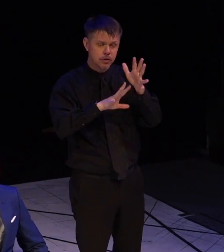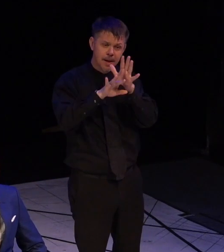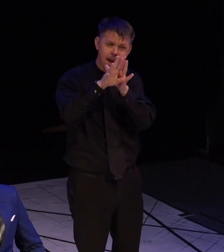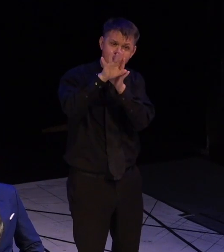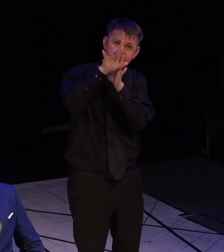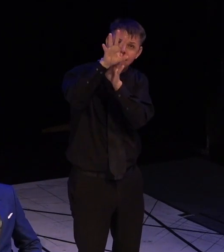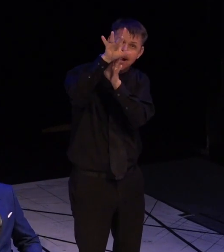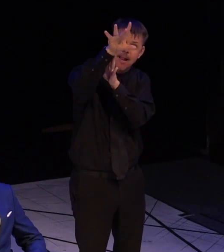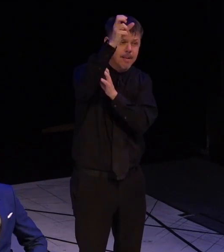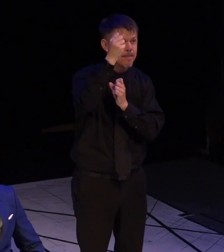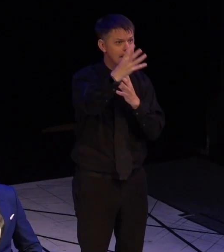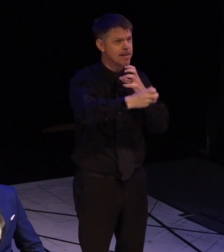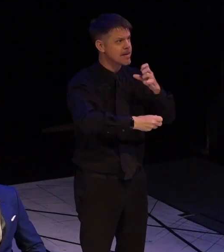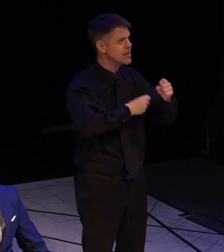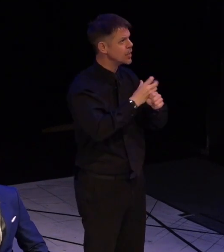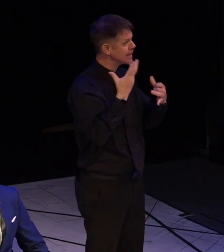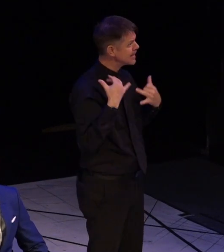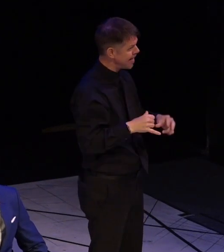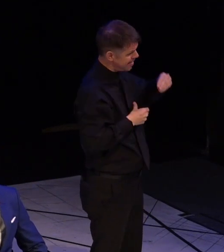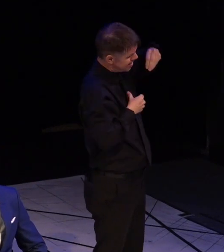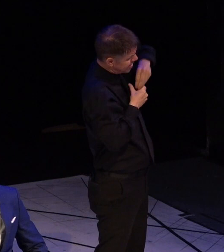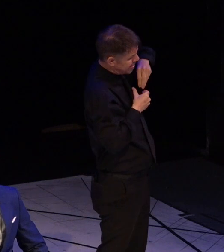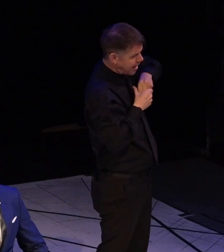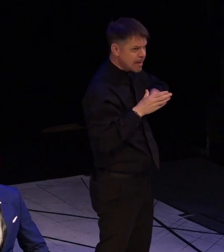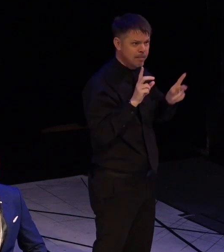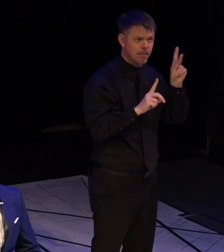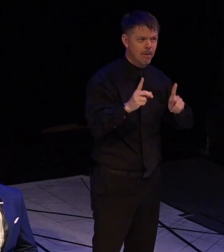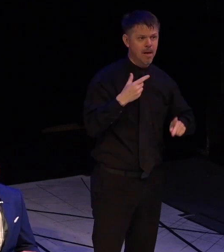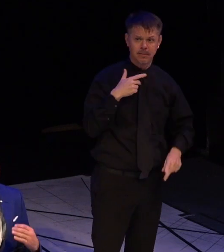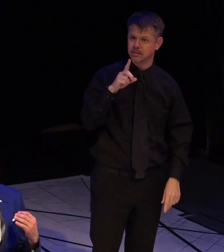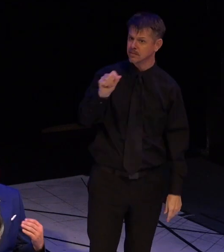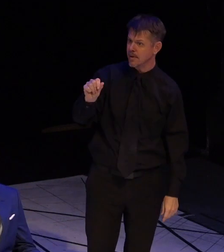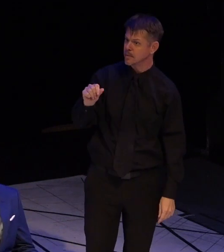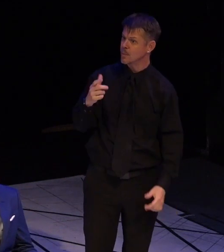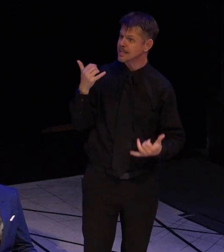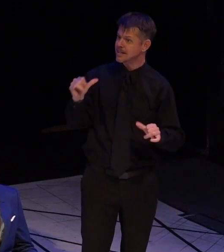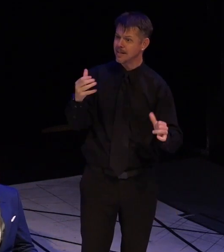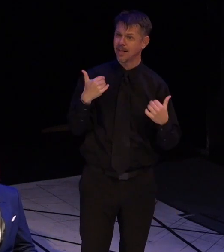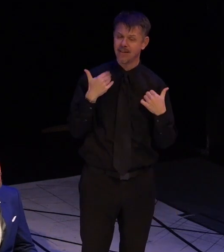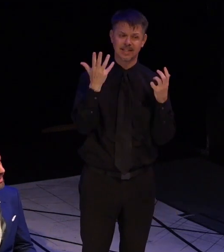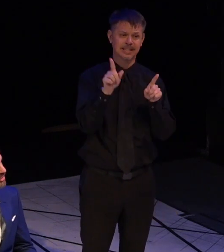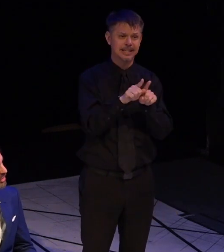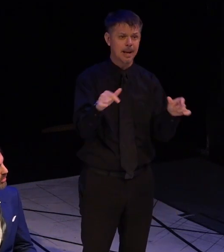are still there in people with disabilities. We still have that same desire to find someone